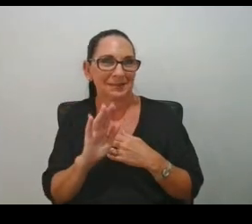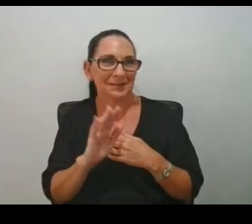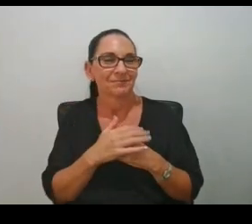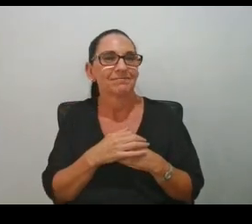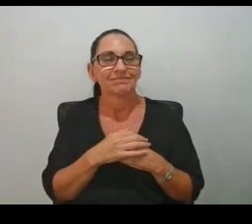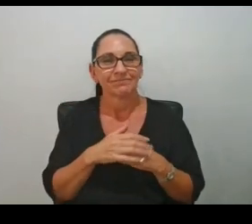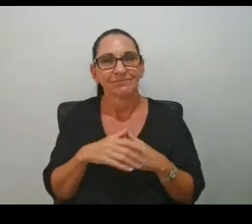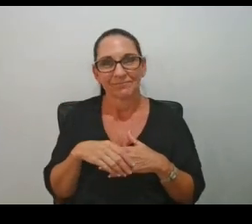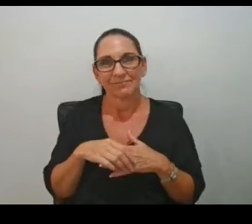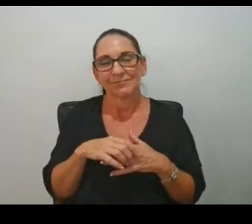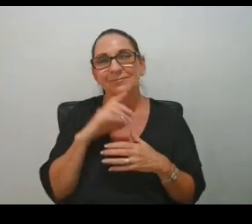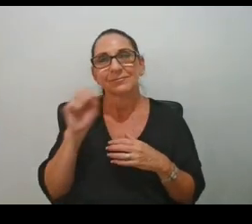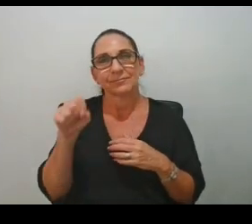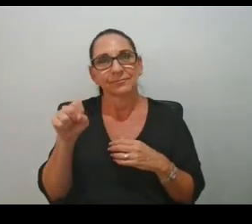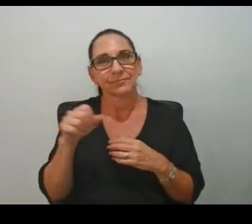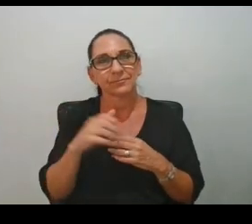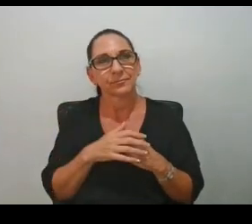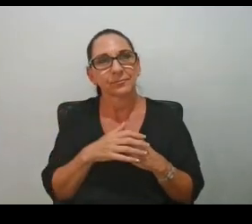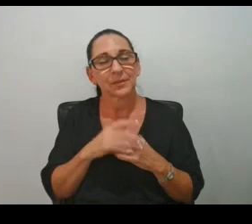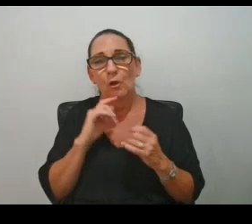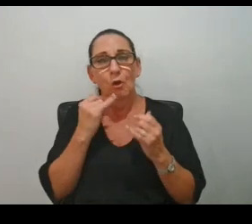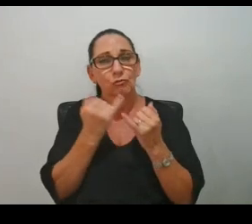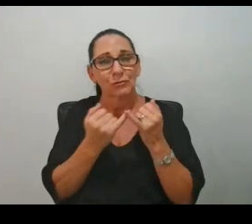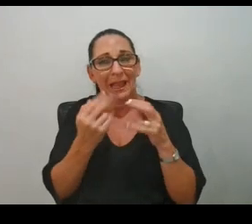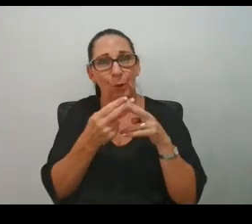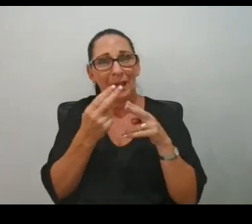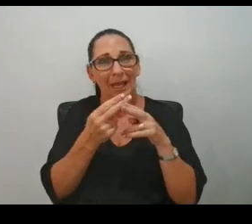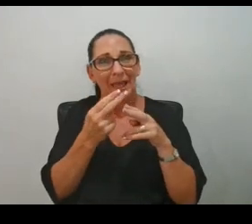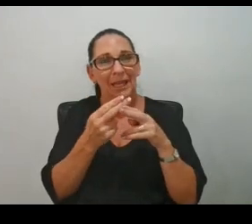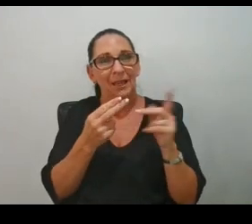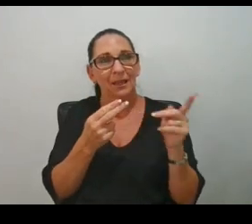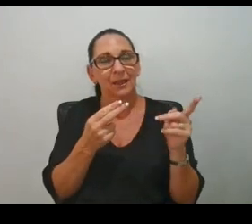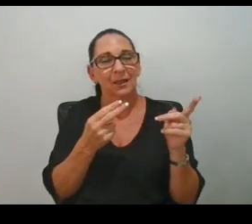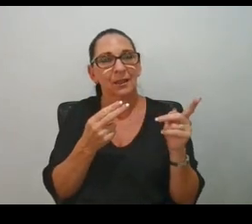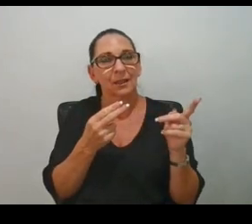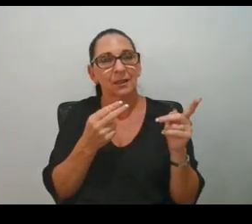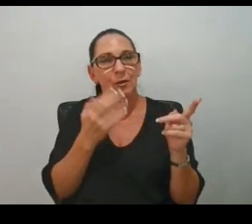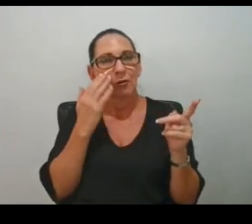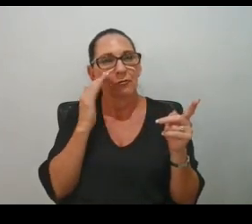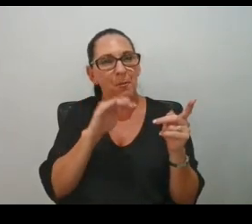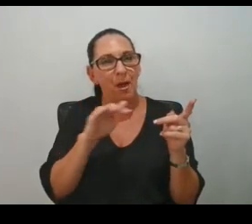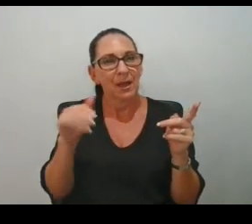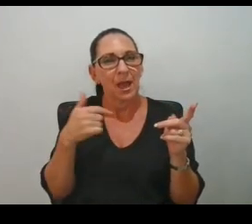absolutely really quickly just to remind you all that our legal website is a fantastic resource